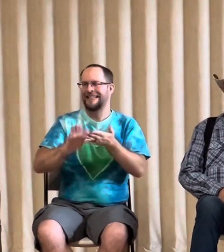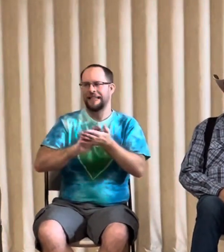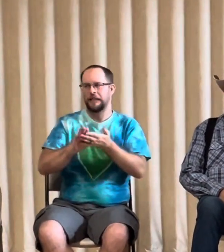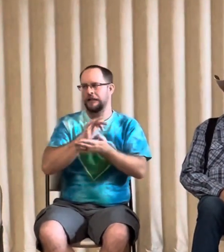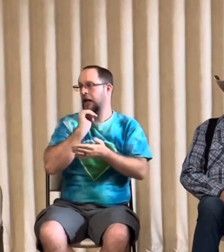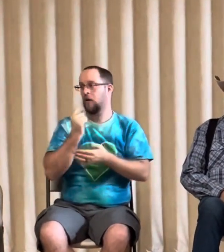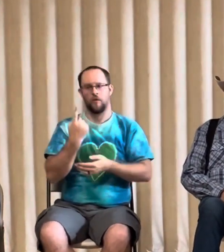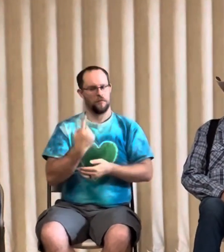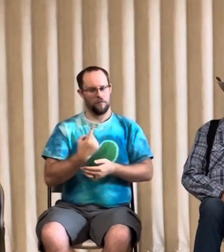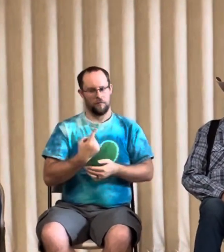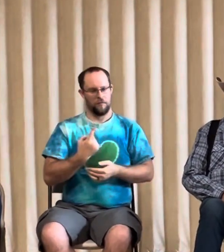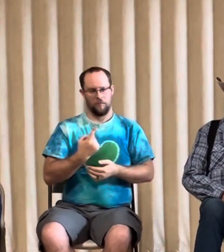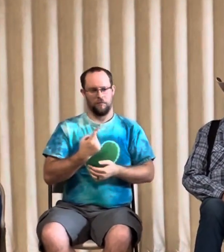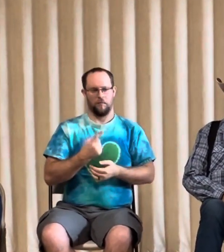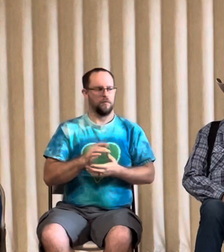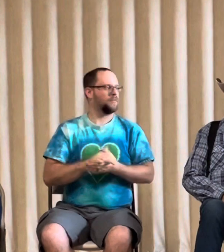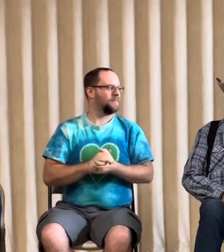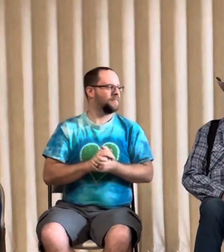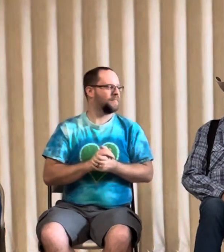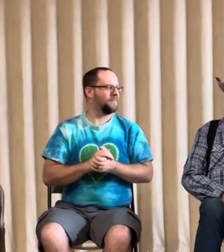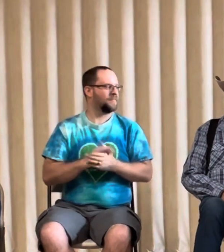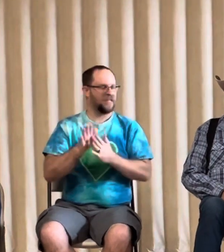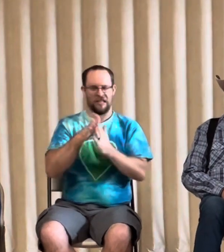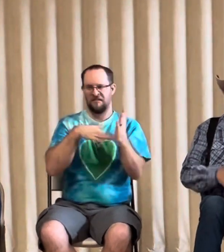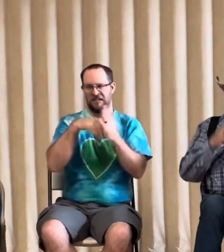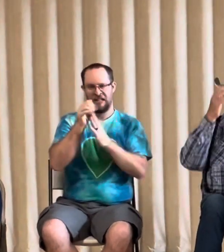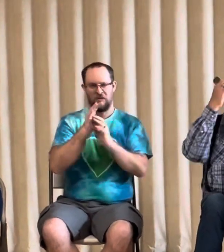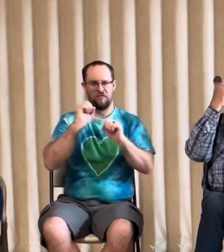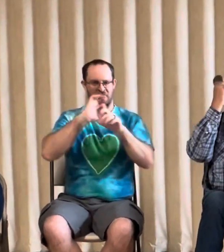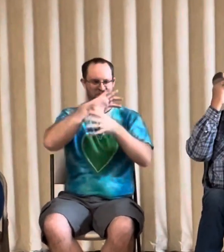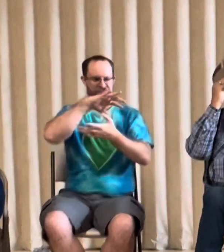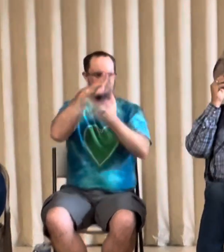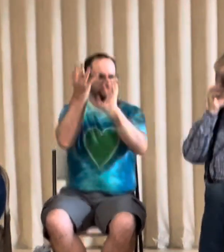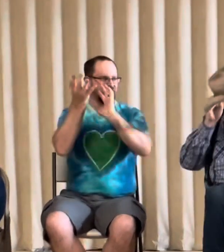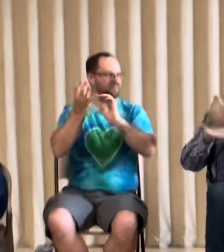them." See, we're painting is all over the walls. That's what my house looks like.